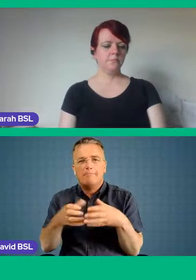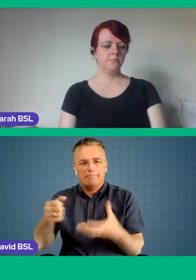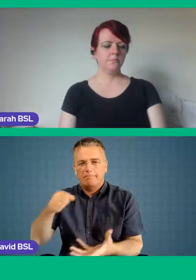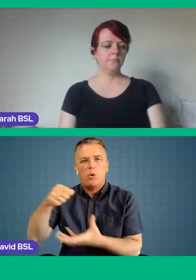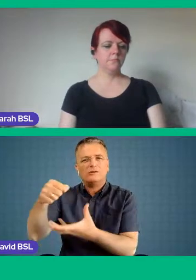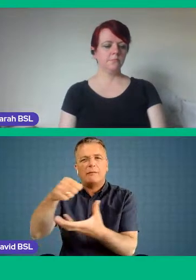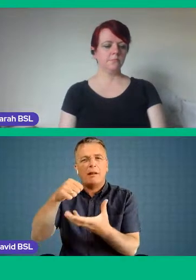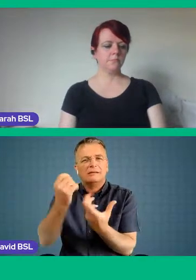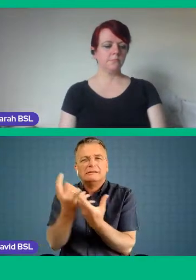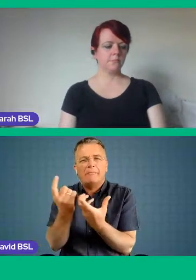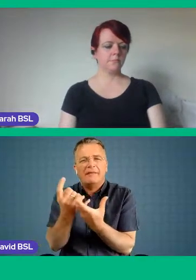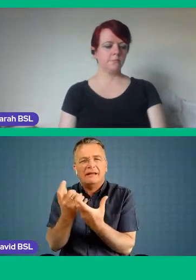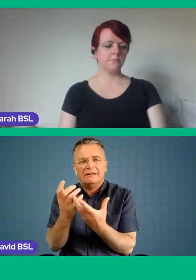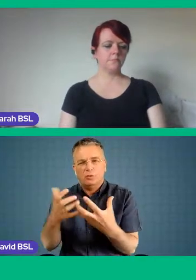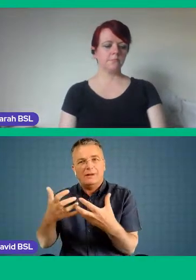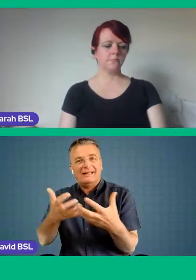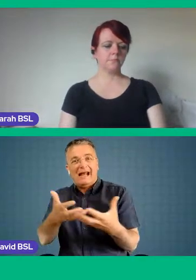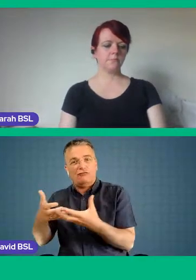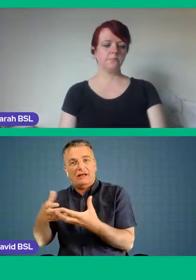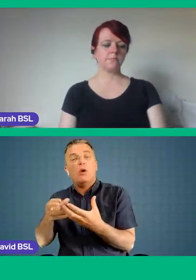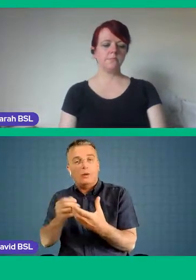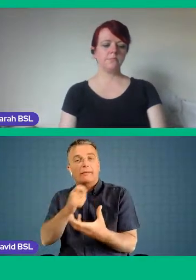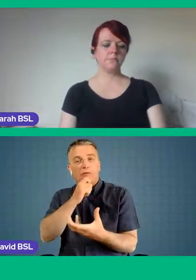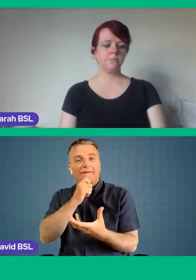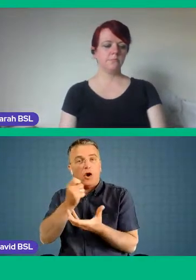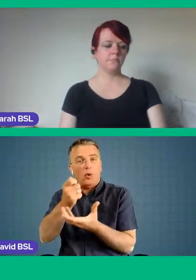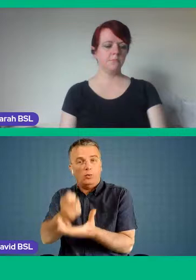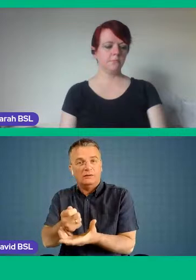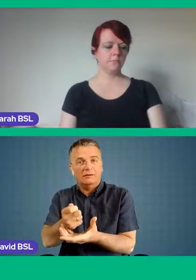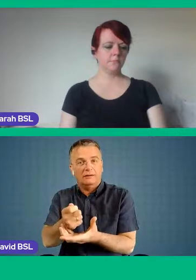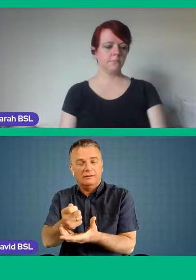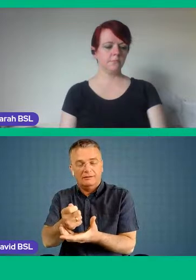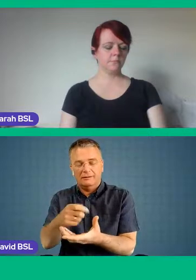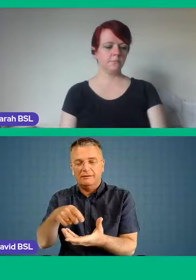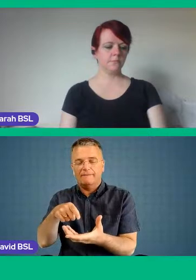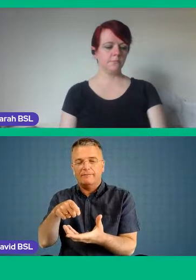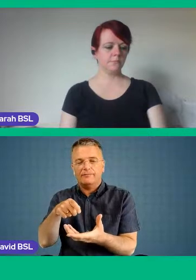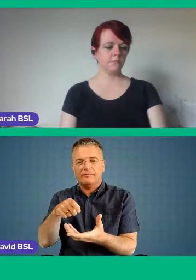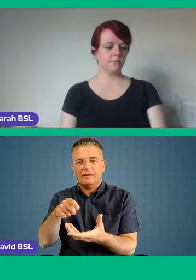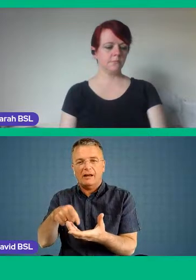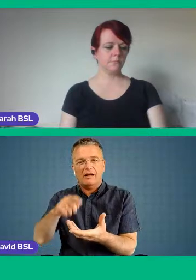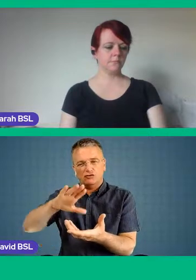of creating a portable device that you could carry around with you, which has a microphone